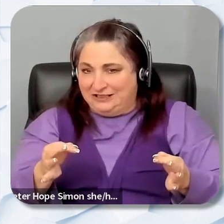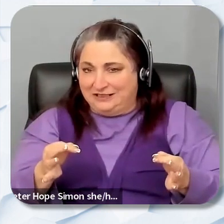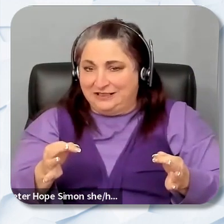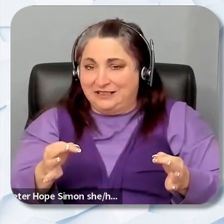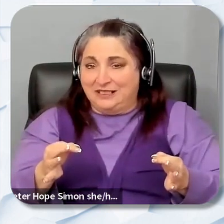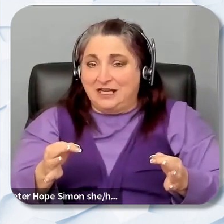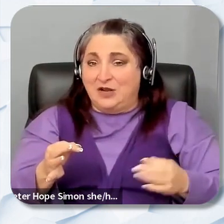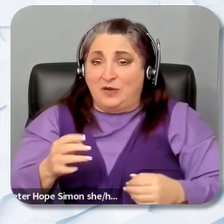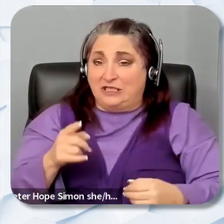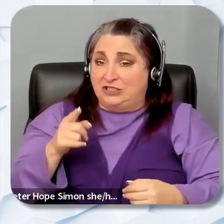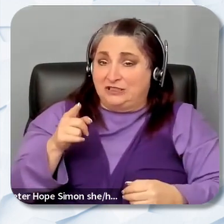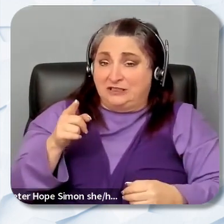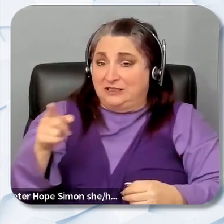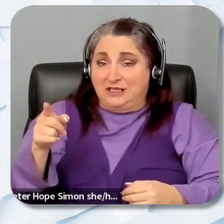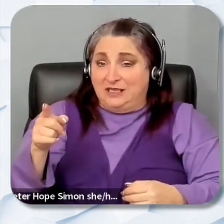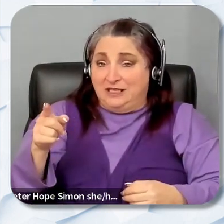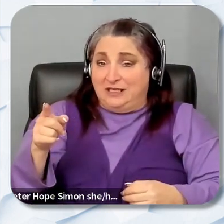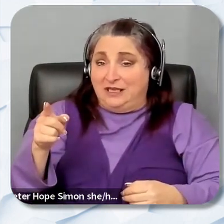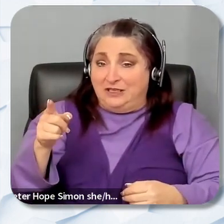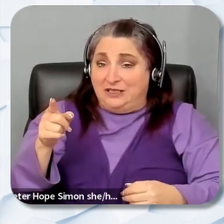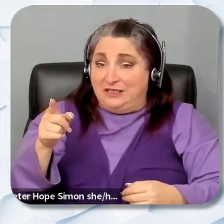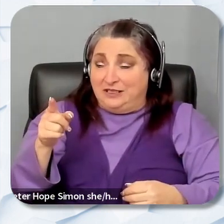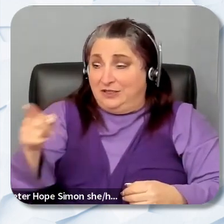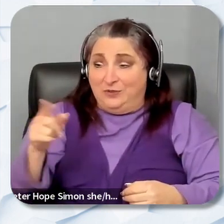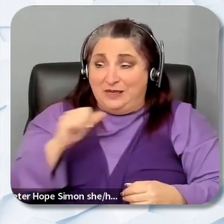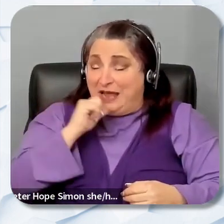wouldn't be identified as Significantly Disproportionate for this year if you are here with us right